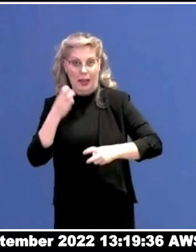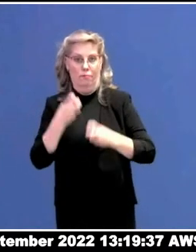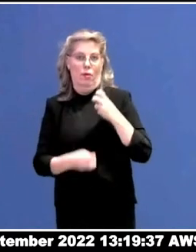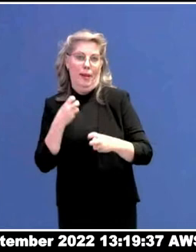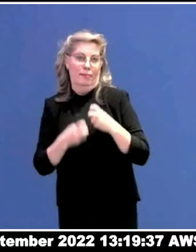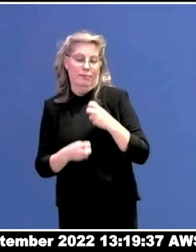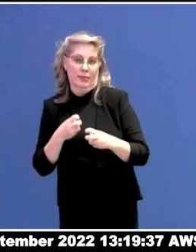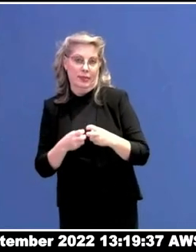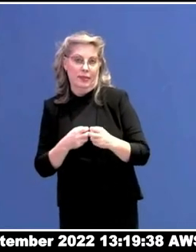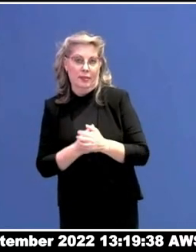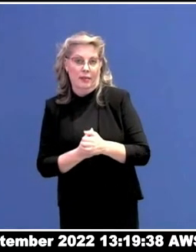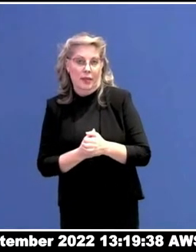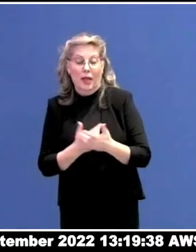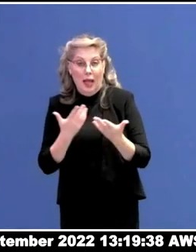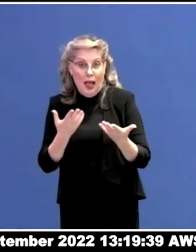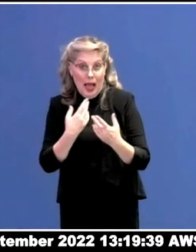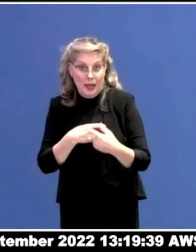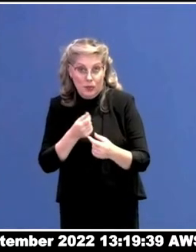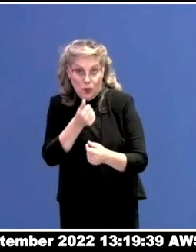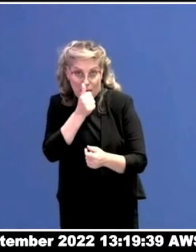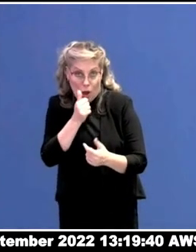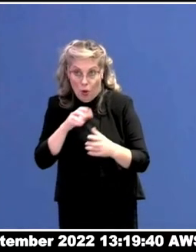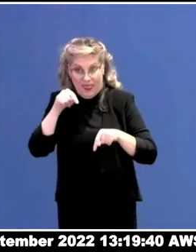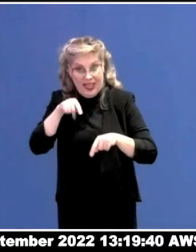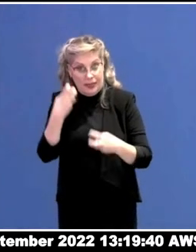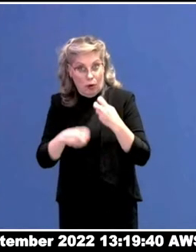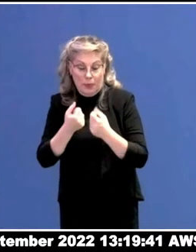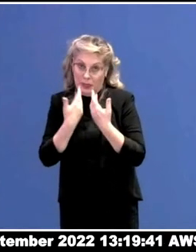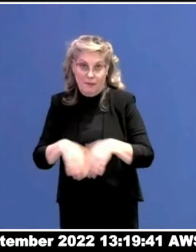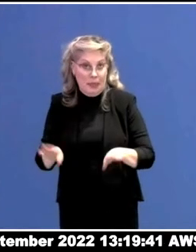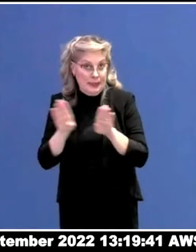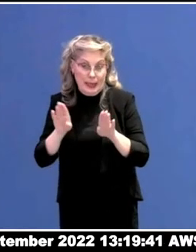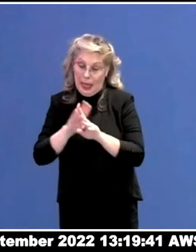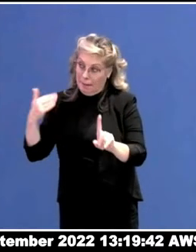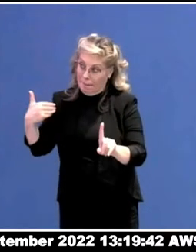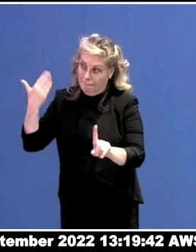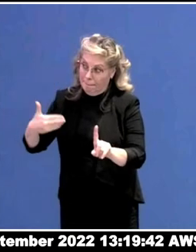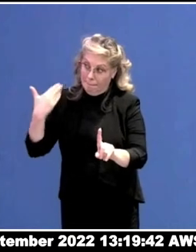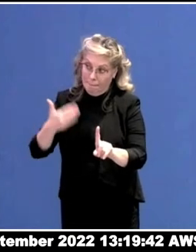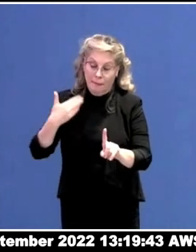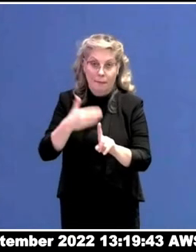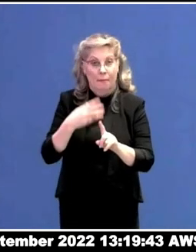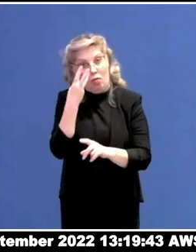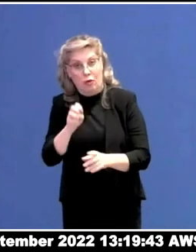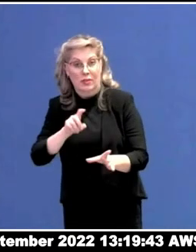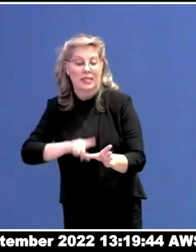articulated for at least the last three decades? So everything that you have said - and this is in no way a criticism - are things that